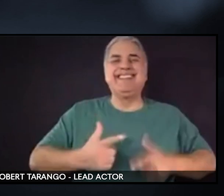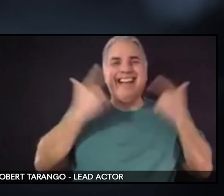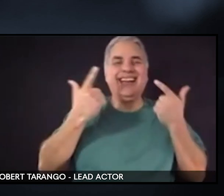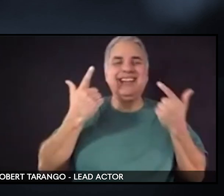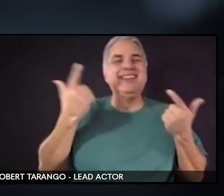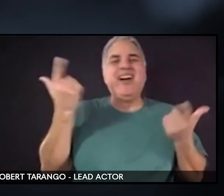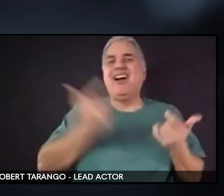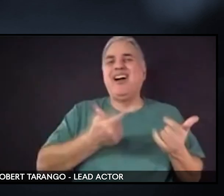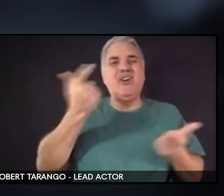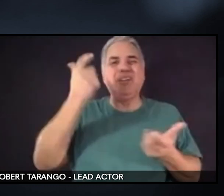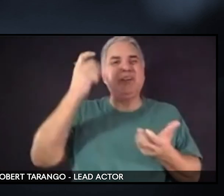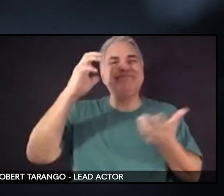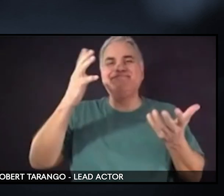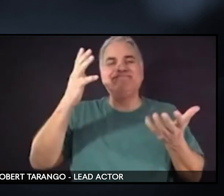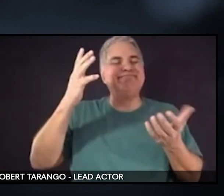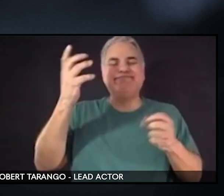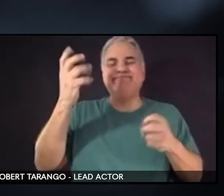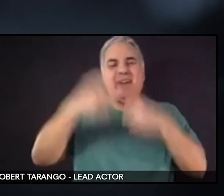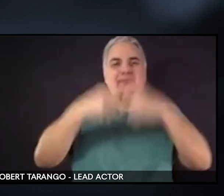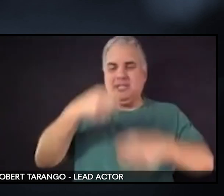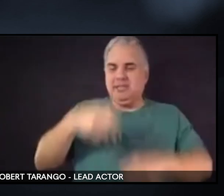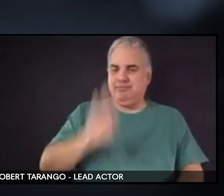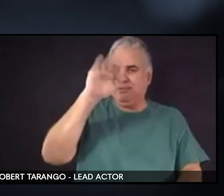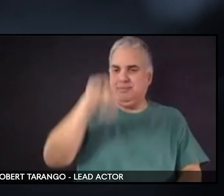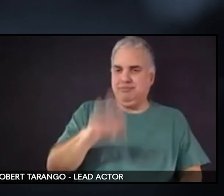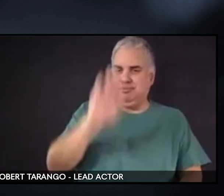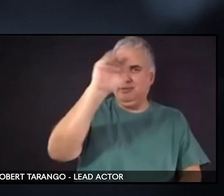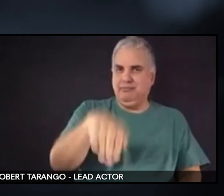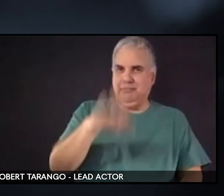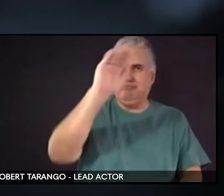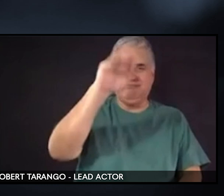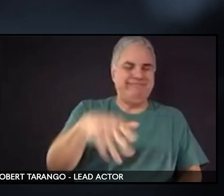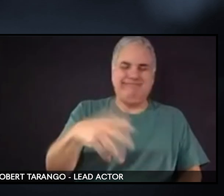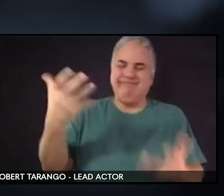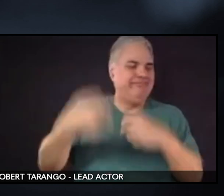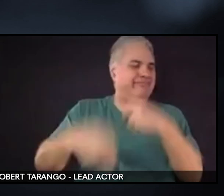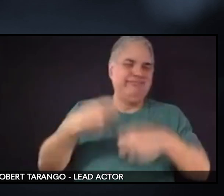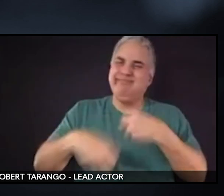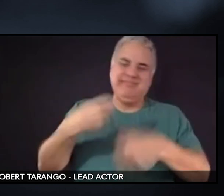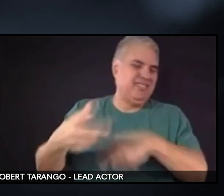Robert: Well, when you think about my life before the film. You know, I have